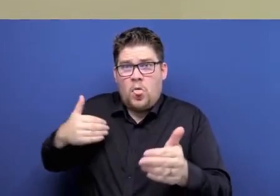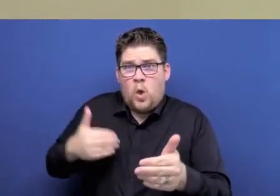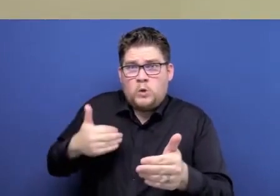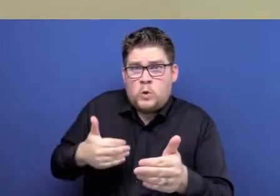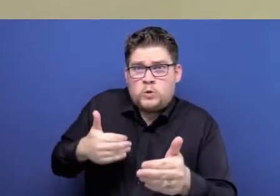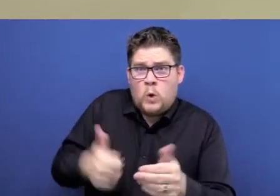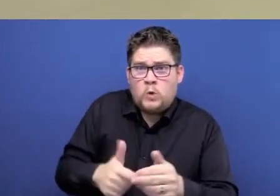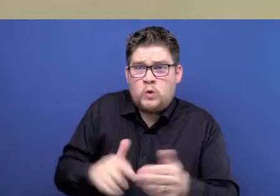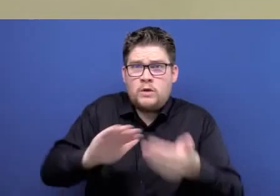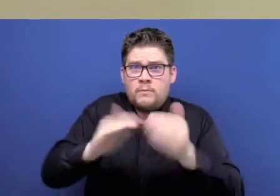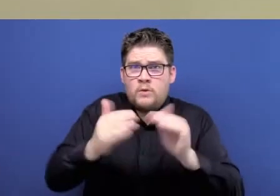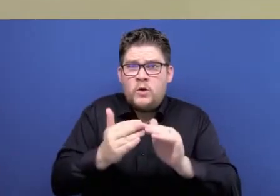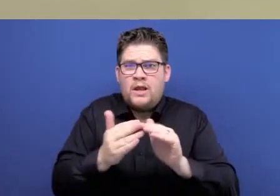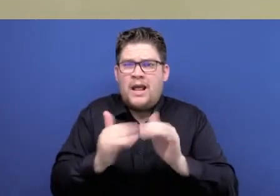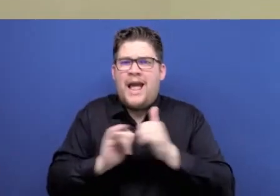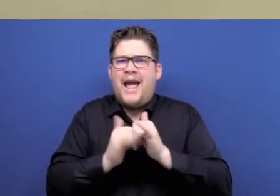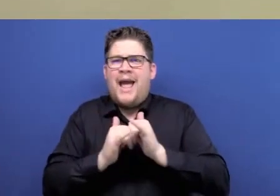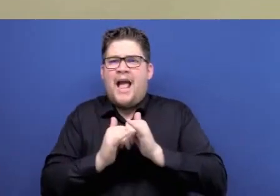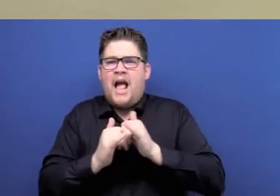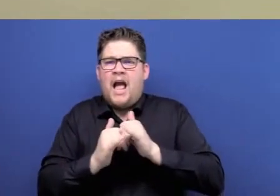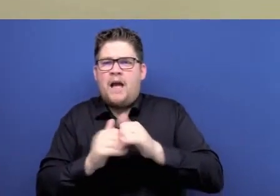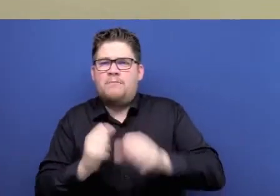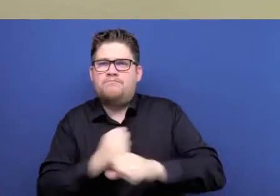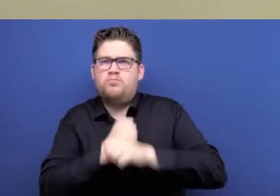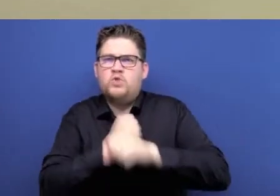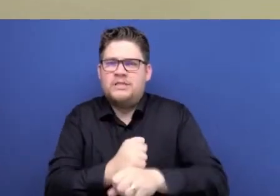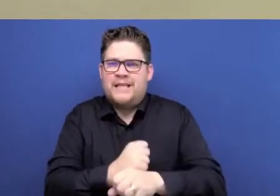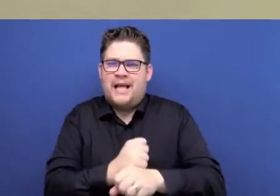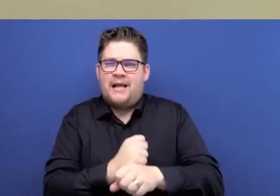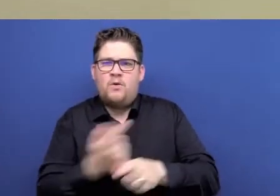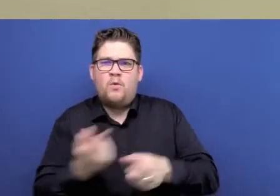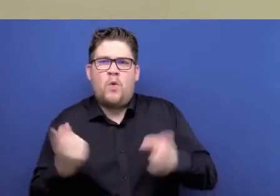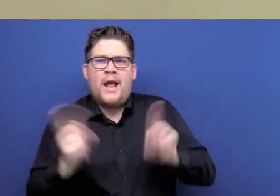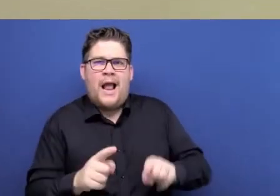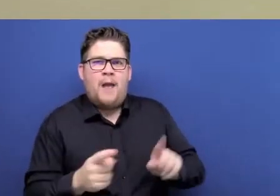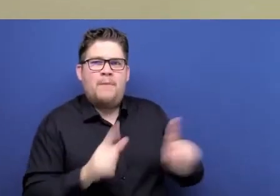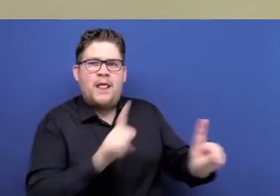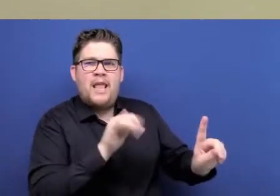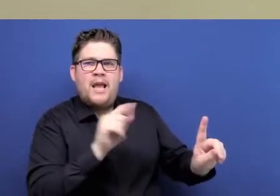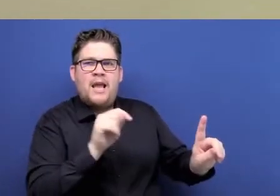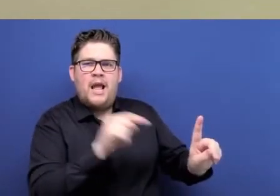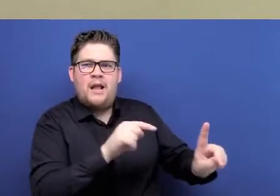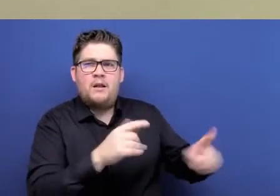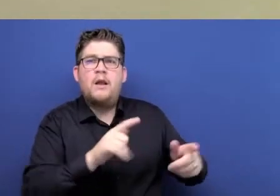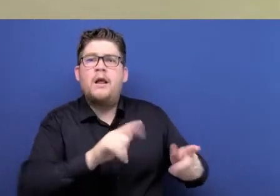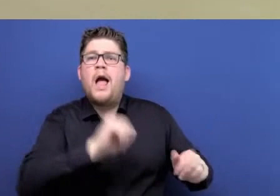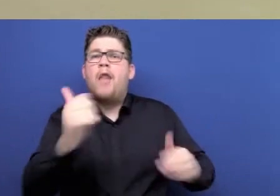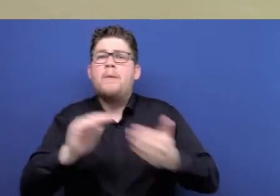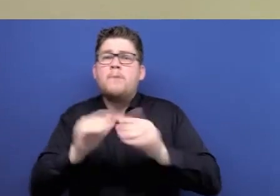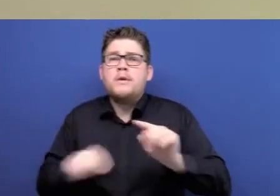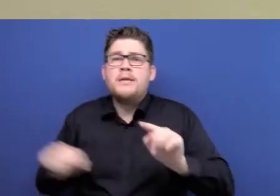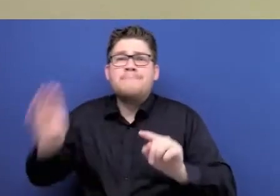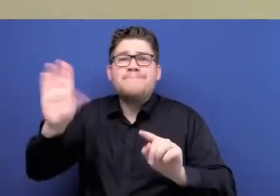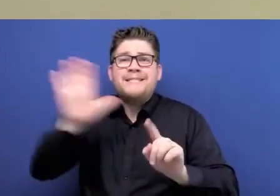happened in written doesn't